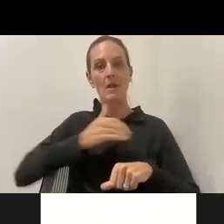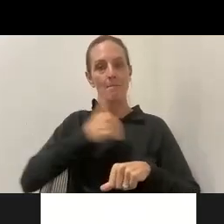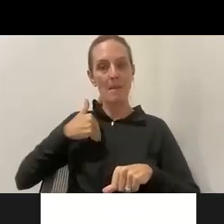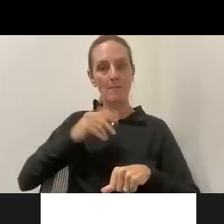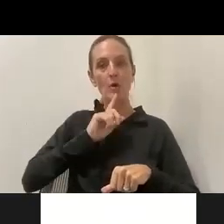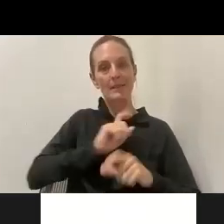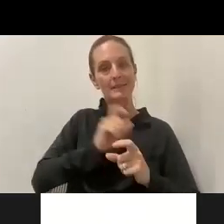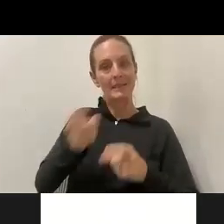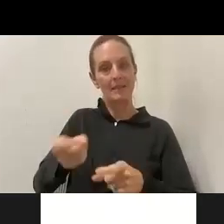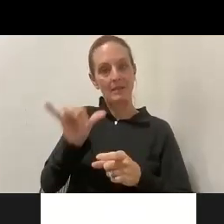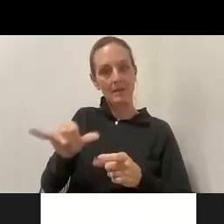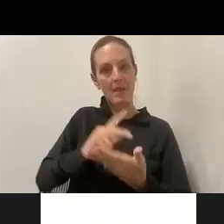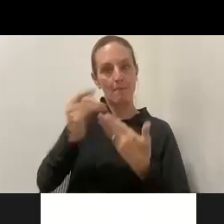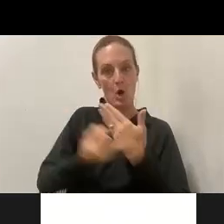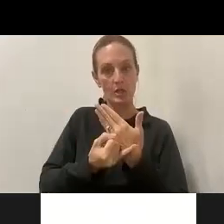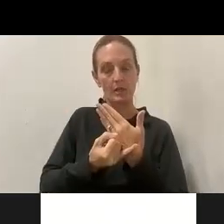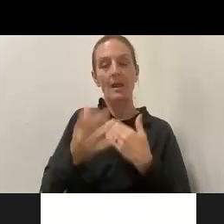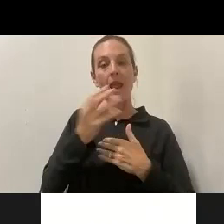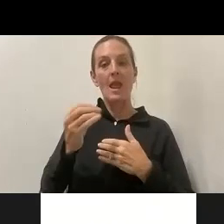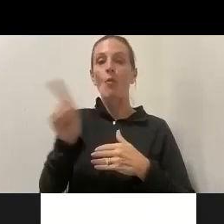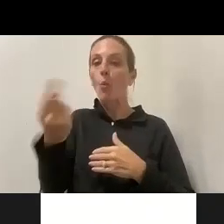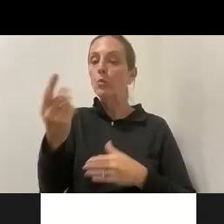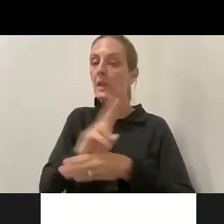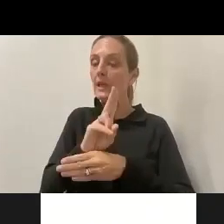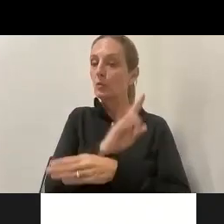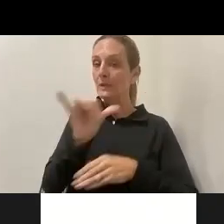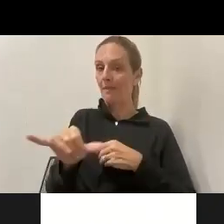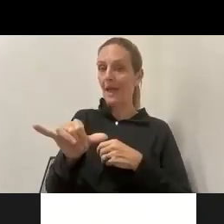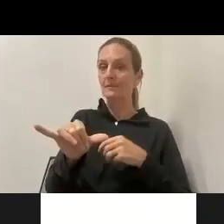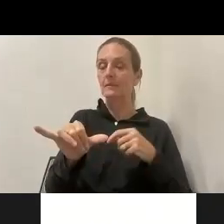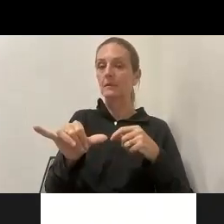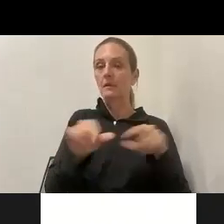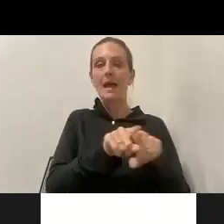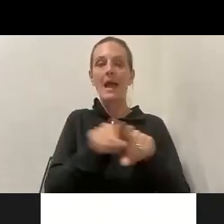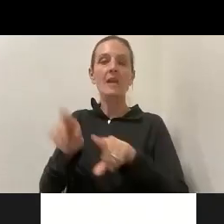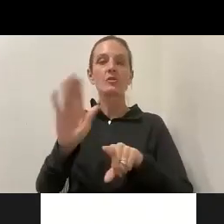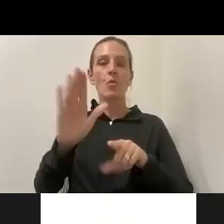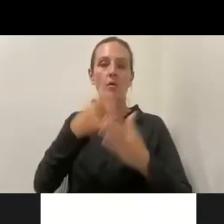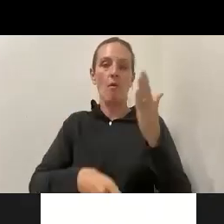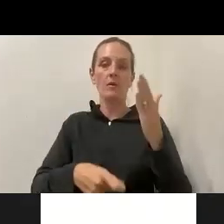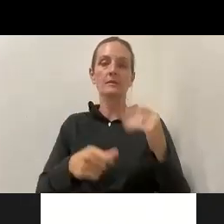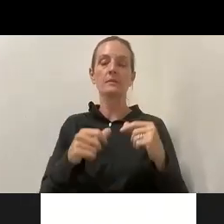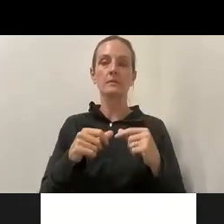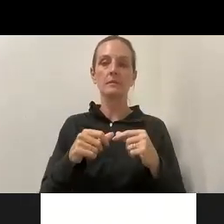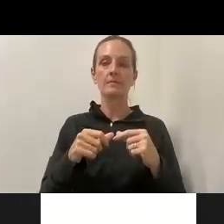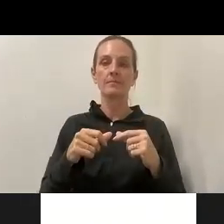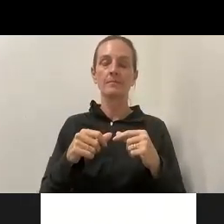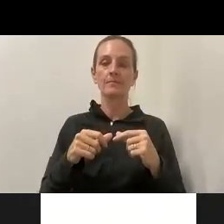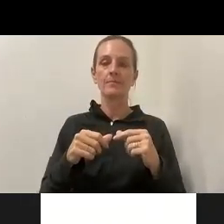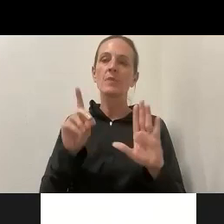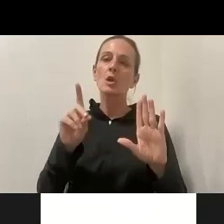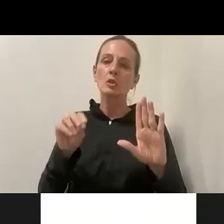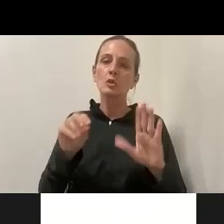only using that as your cost within the project. Do research to get accurate costs. You might